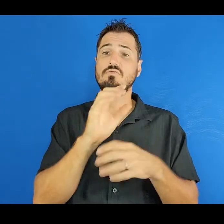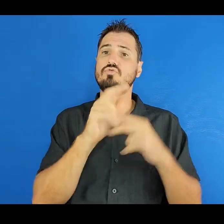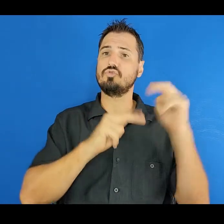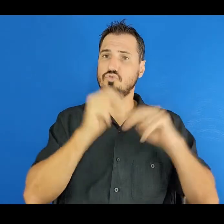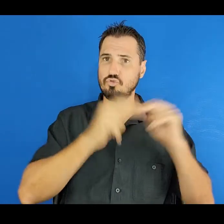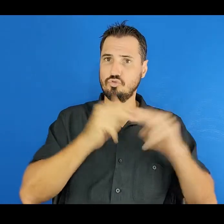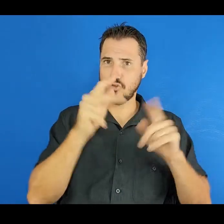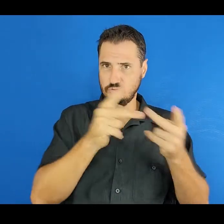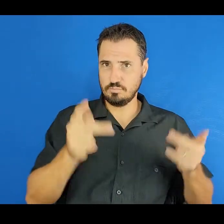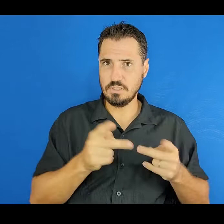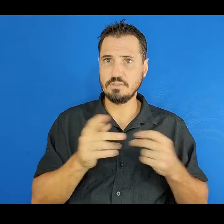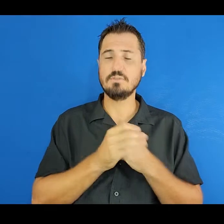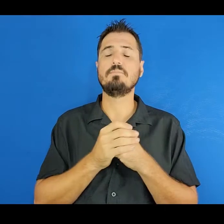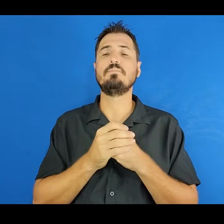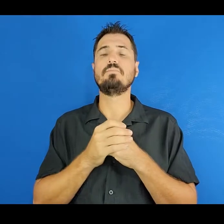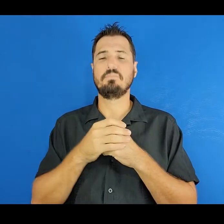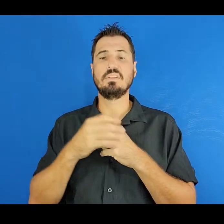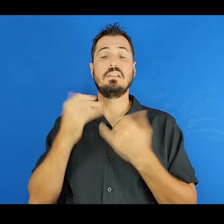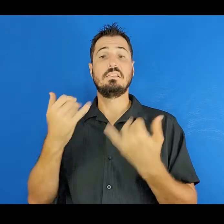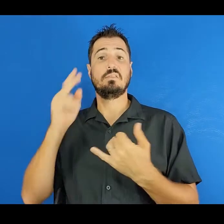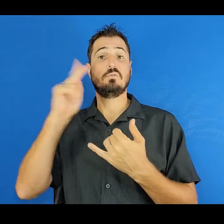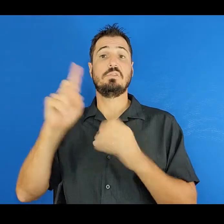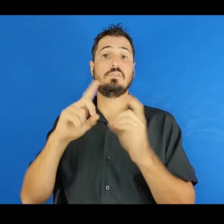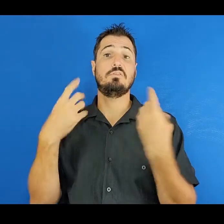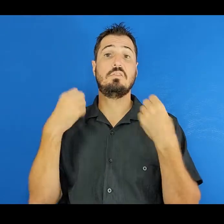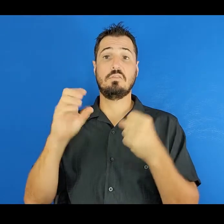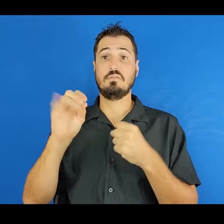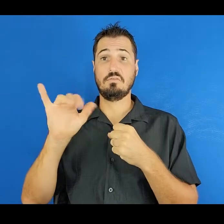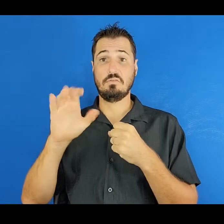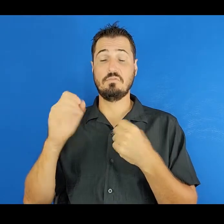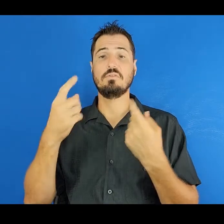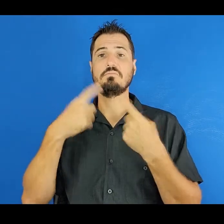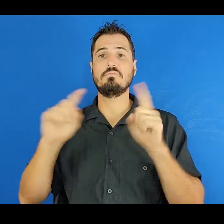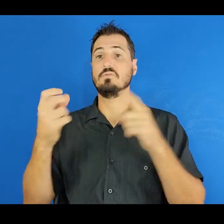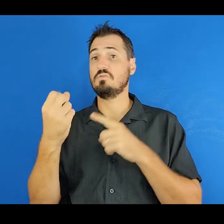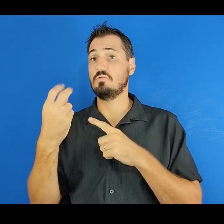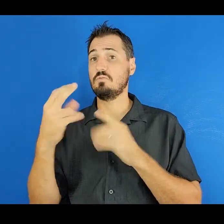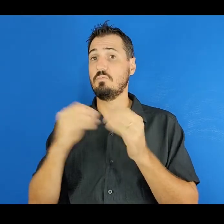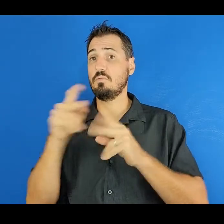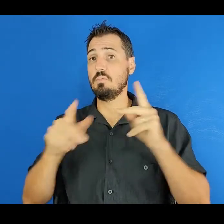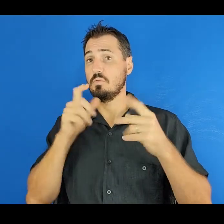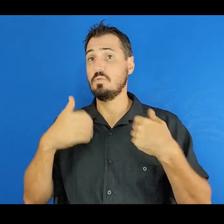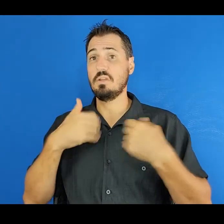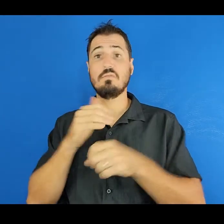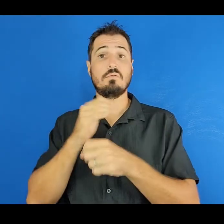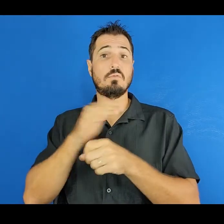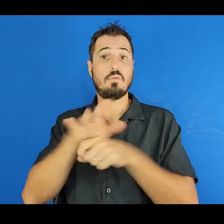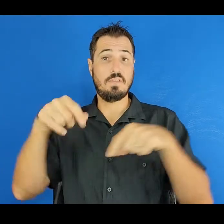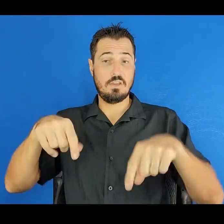Today, the Kaua‘i District Health Office is reporting 12 new cases in residents, including 3 children and 9 adults